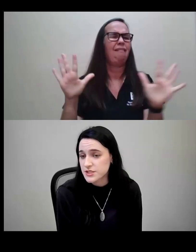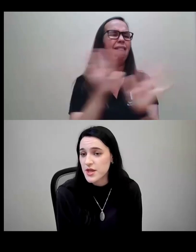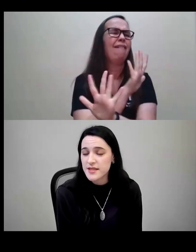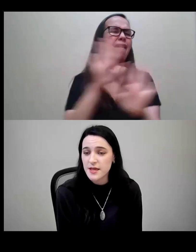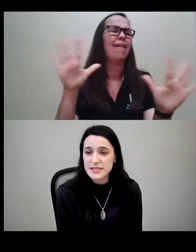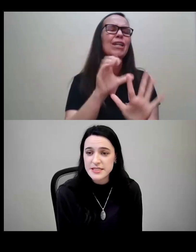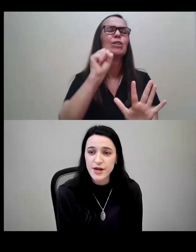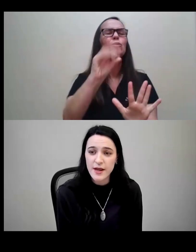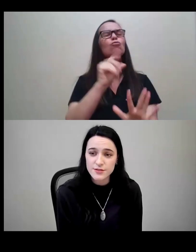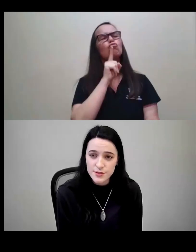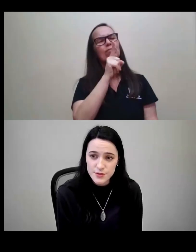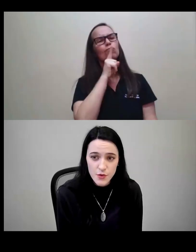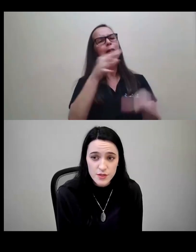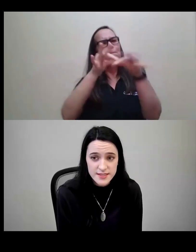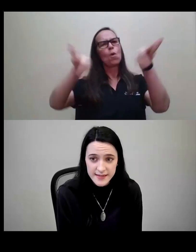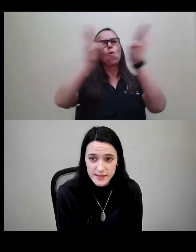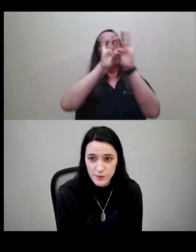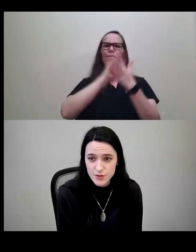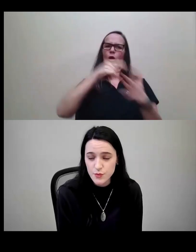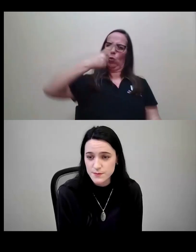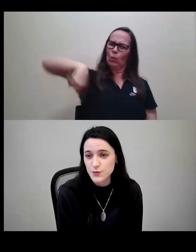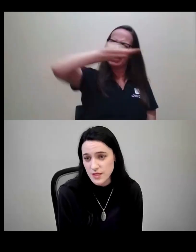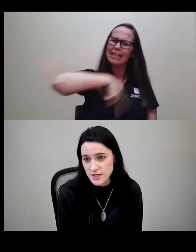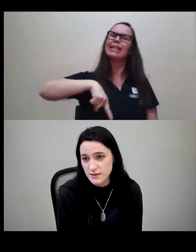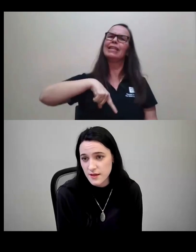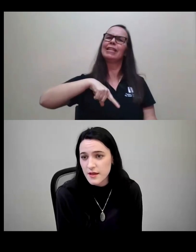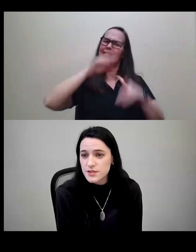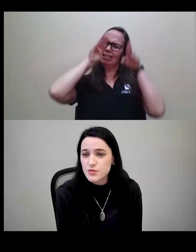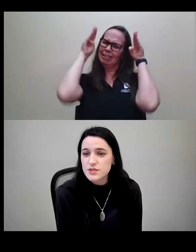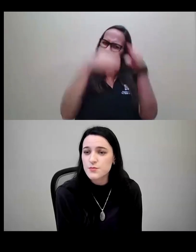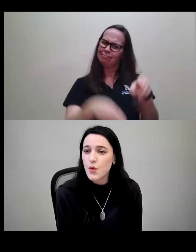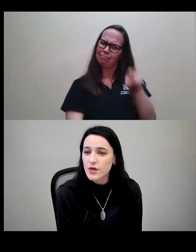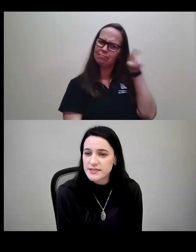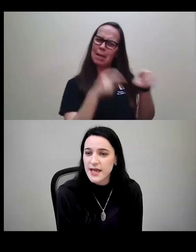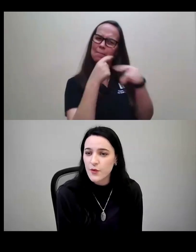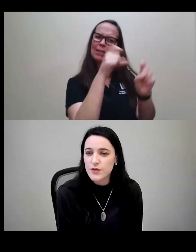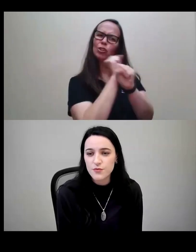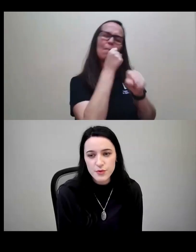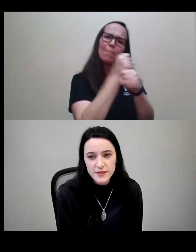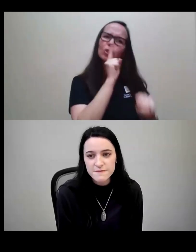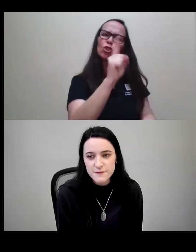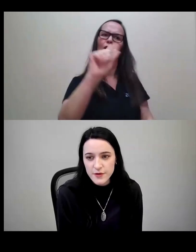language, that means their L2 or second language will be weak. So, it's important that we really